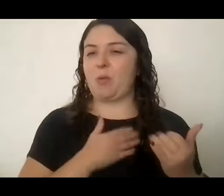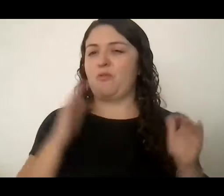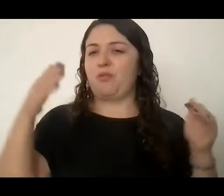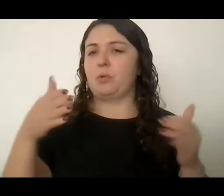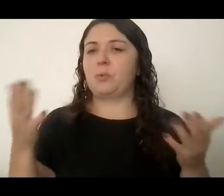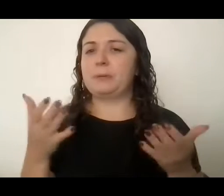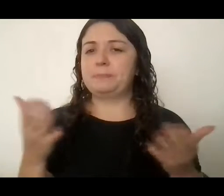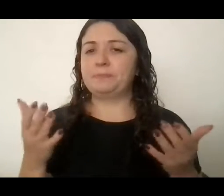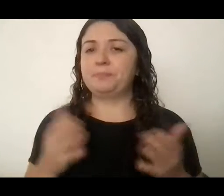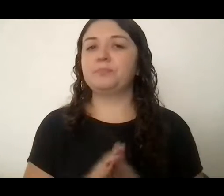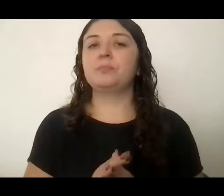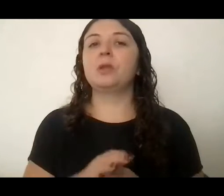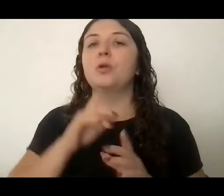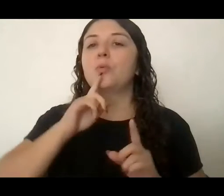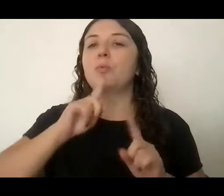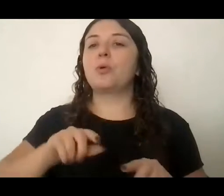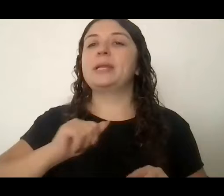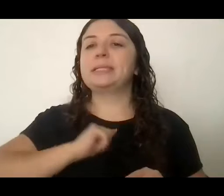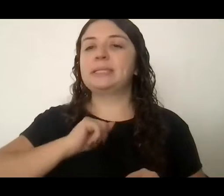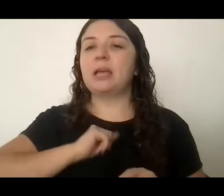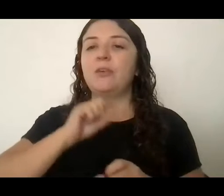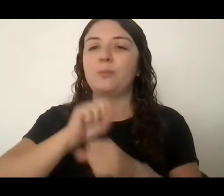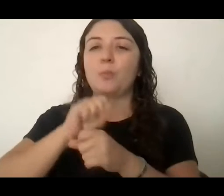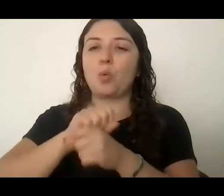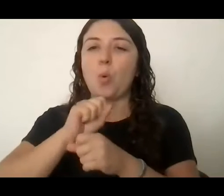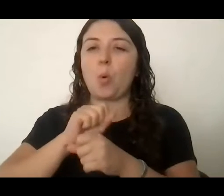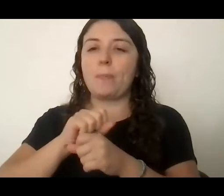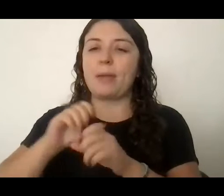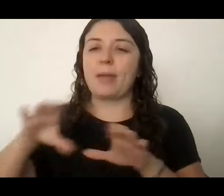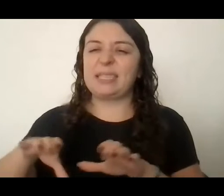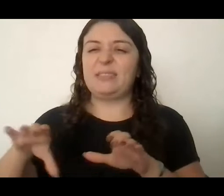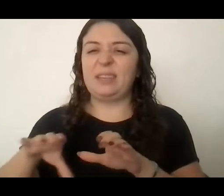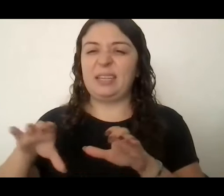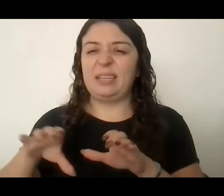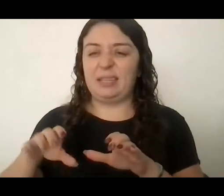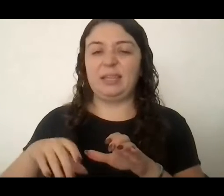reporting self employment activity for the sake of the SSDI benefit, which stands for